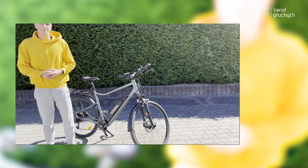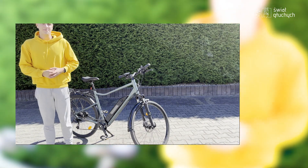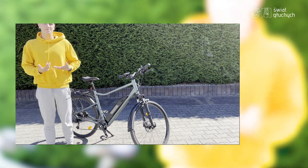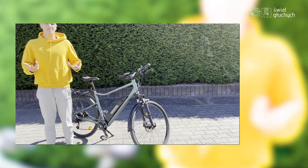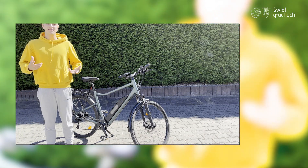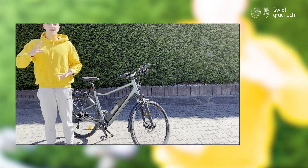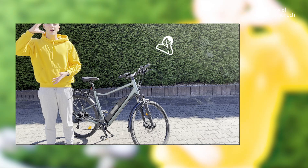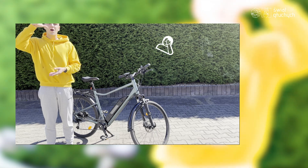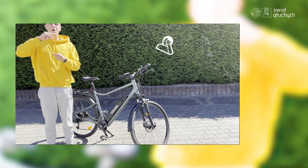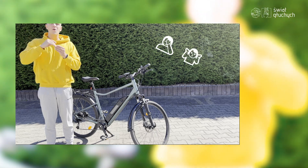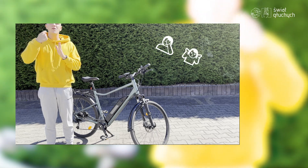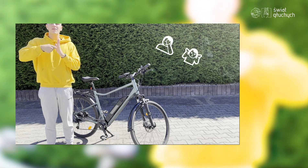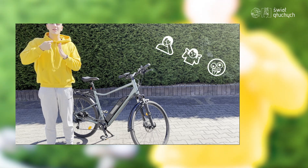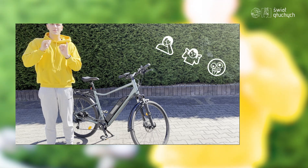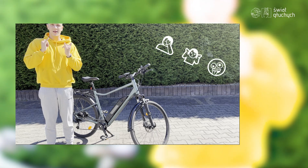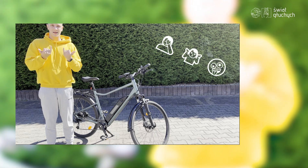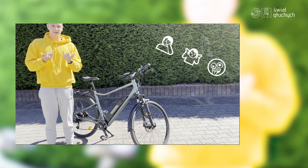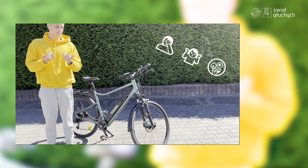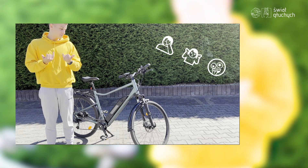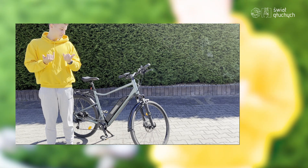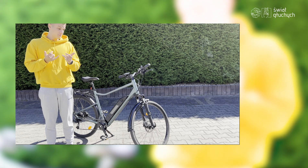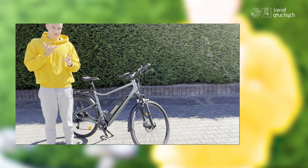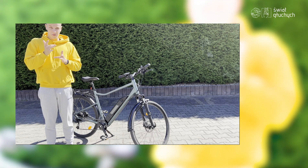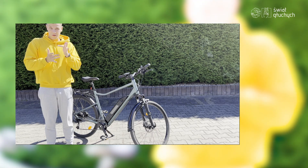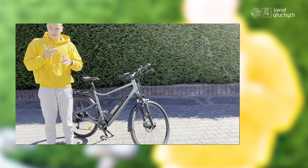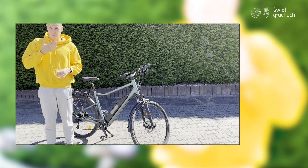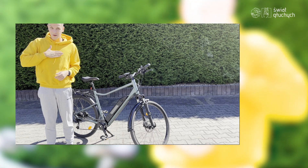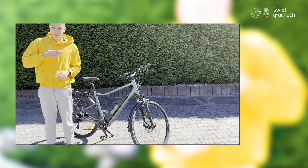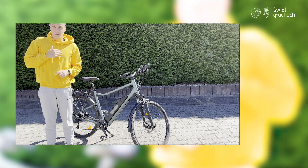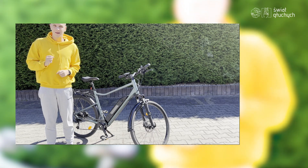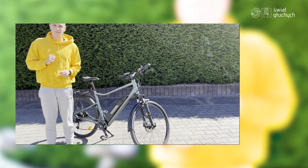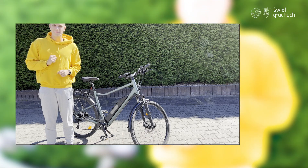In conclusion, do you like such a bike?